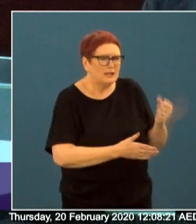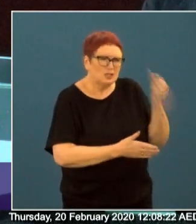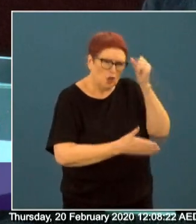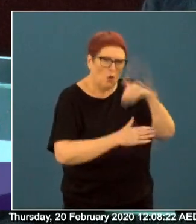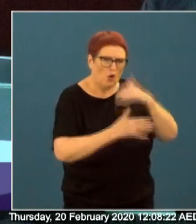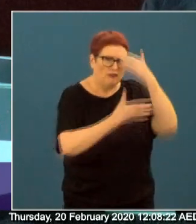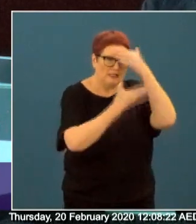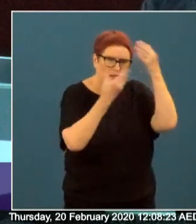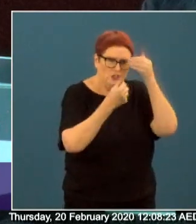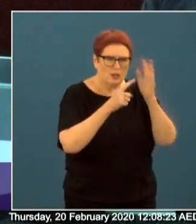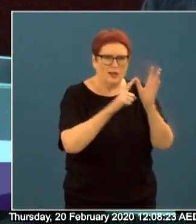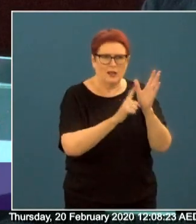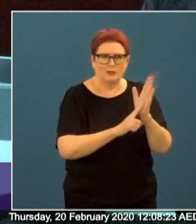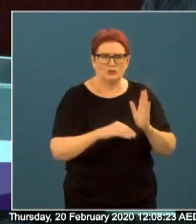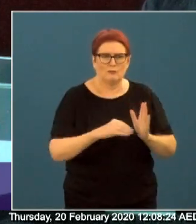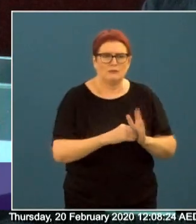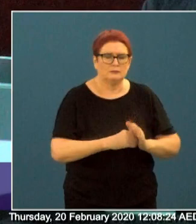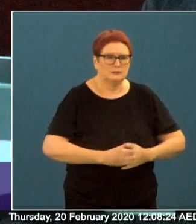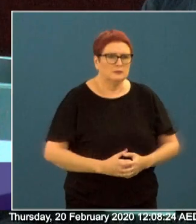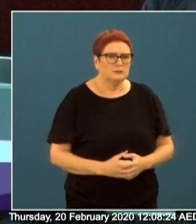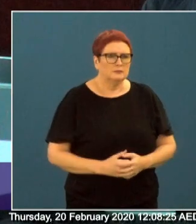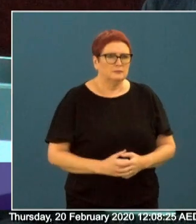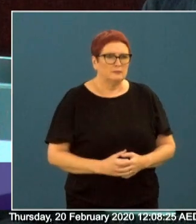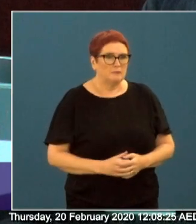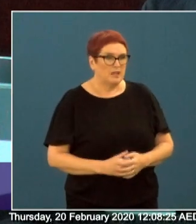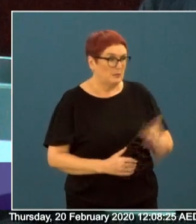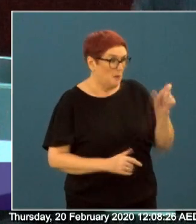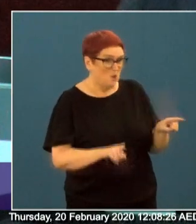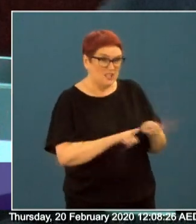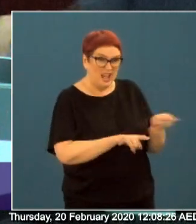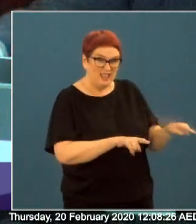So someone like Kylie Scott saying to the Royal Commission